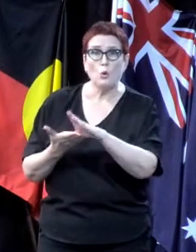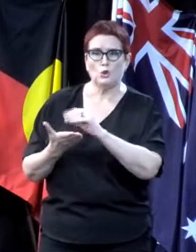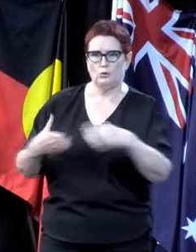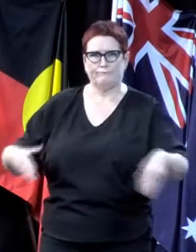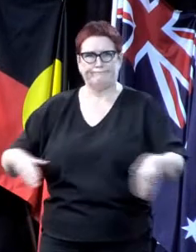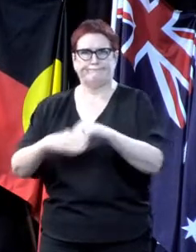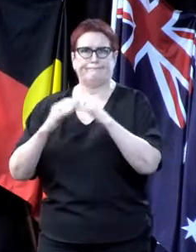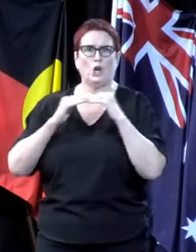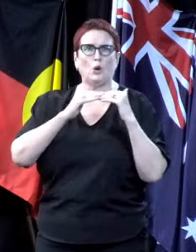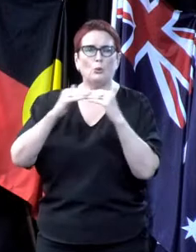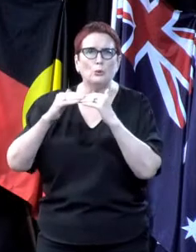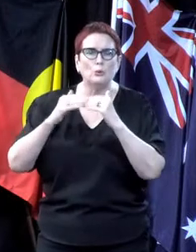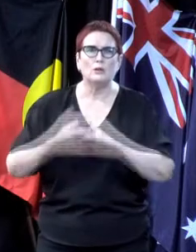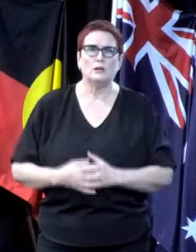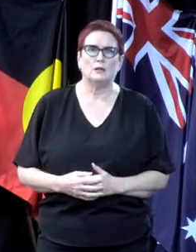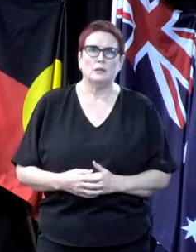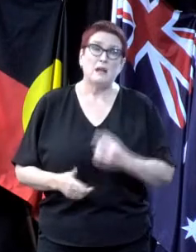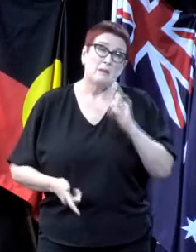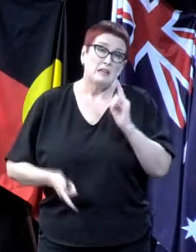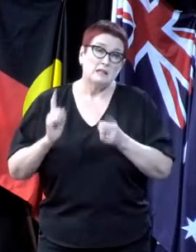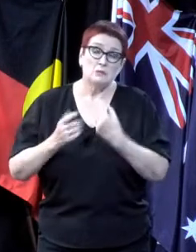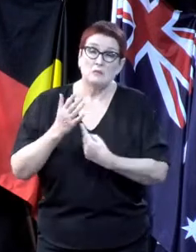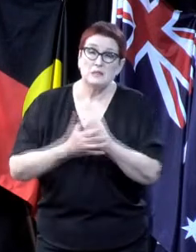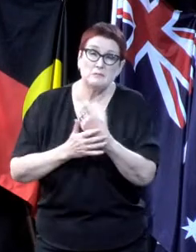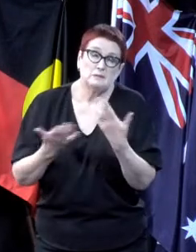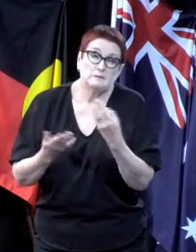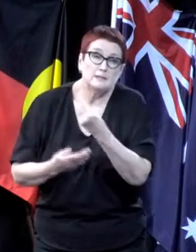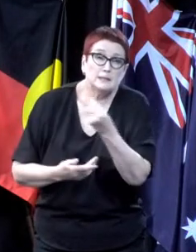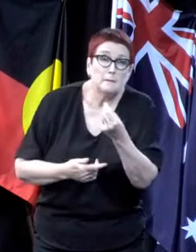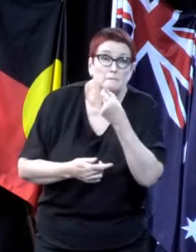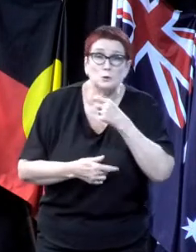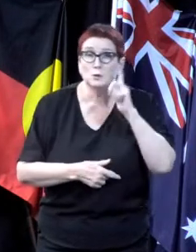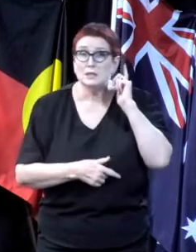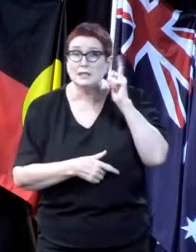So, I've perhaps seen lessons where - that they're taught to the middle